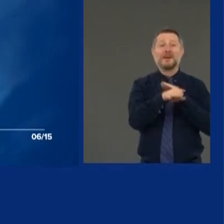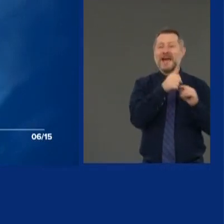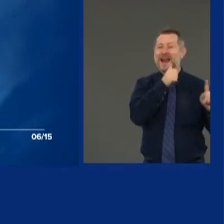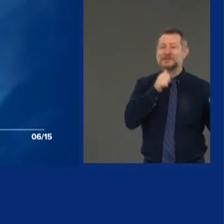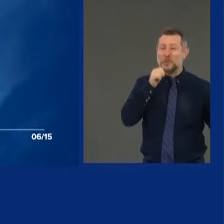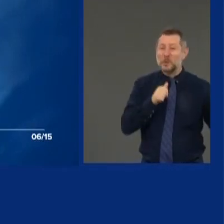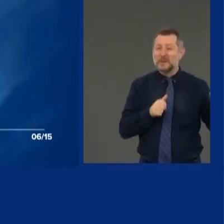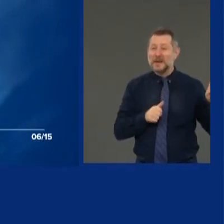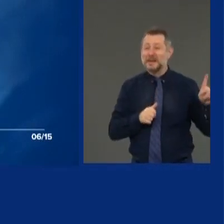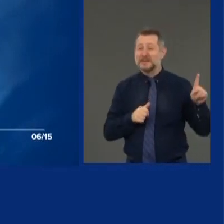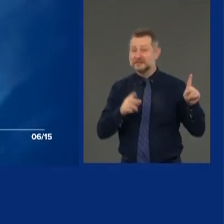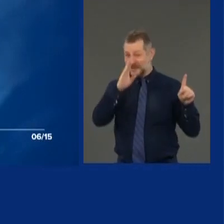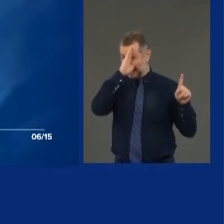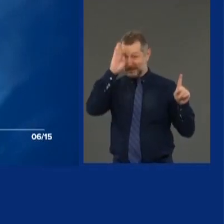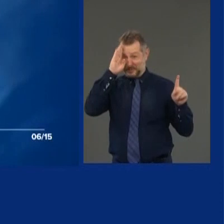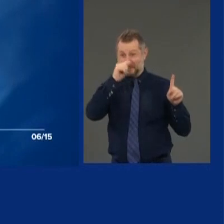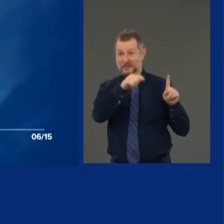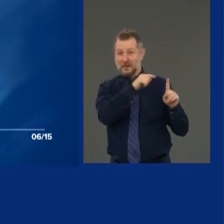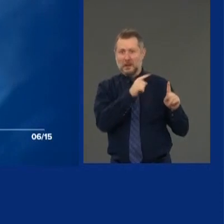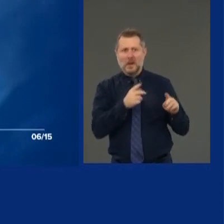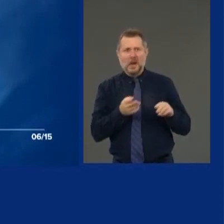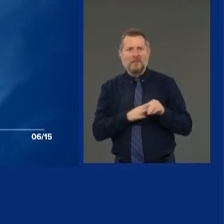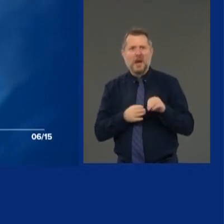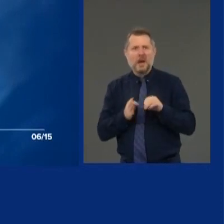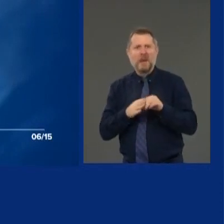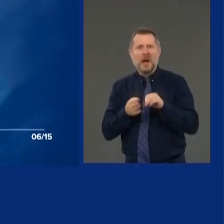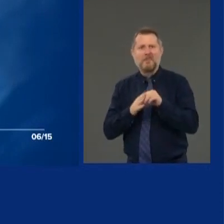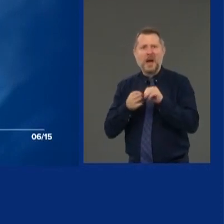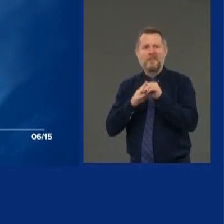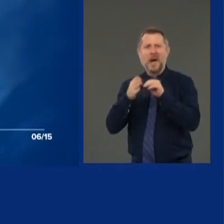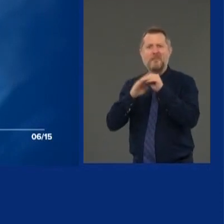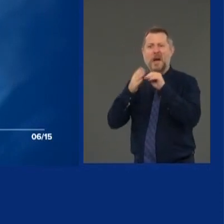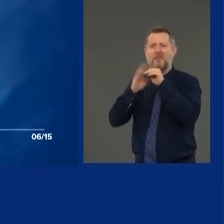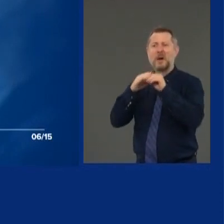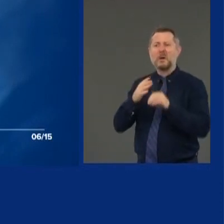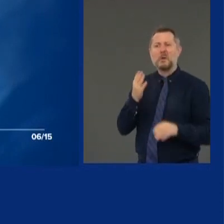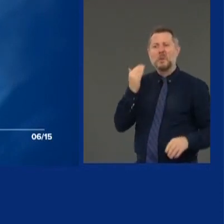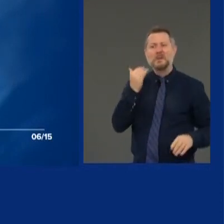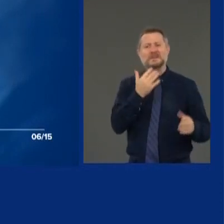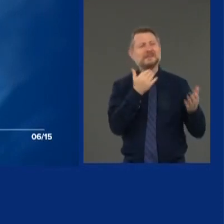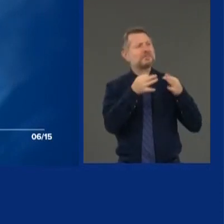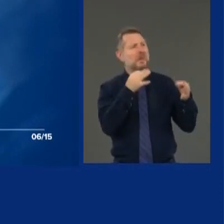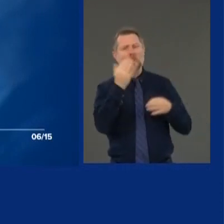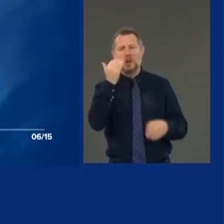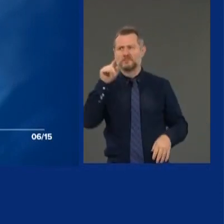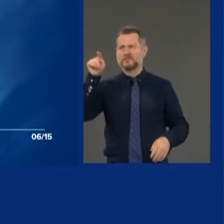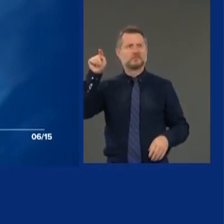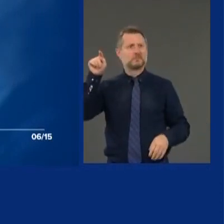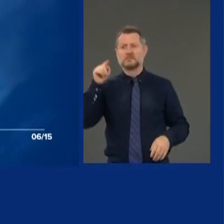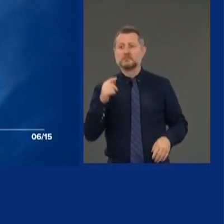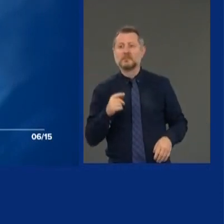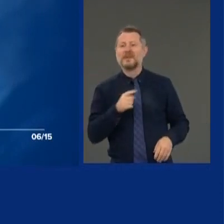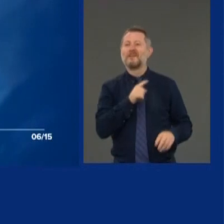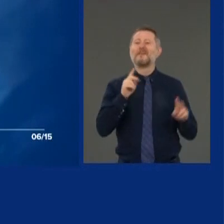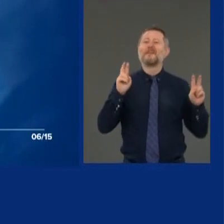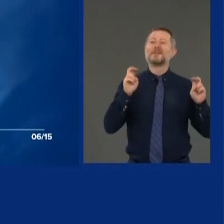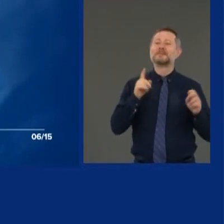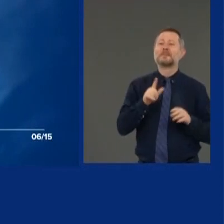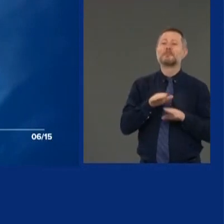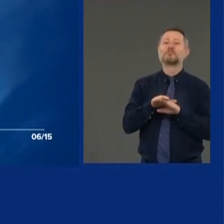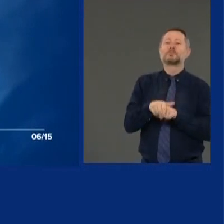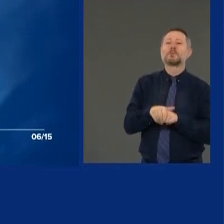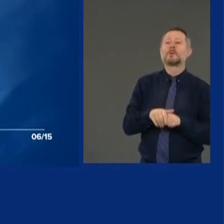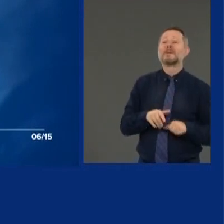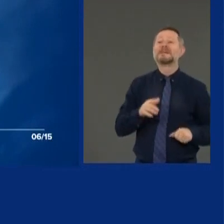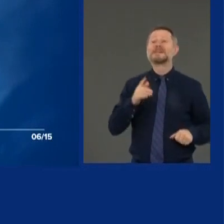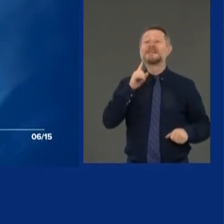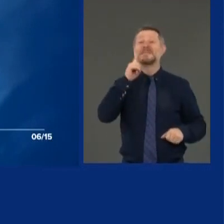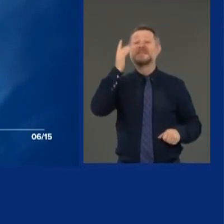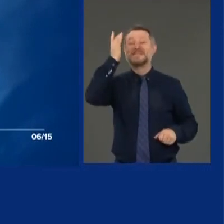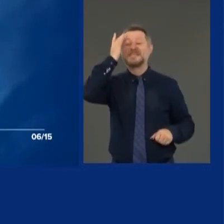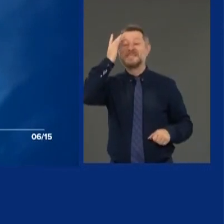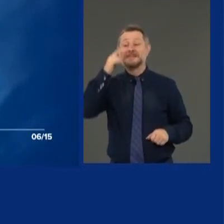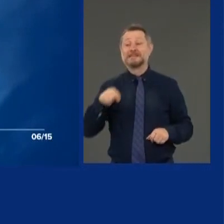THE NUMBER OF PEOPLE GOING INTO